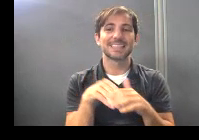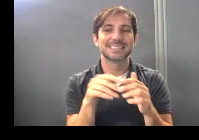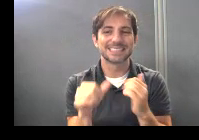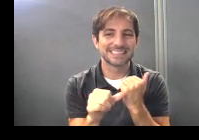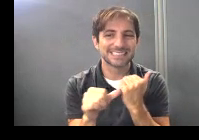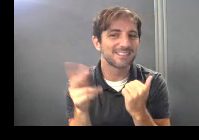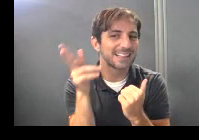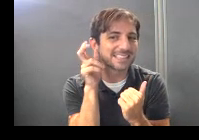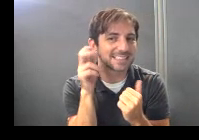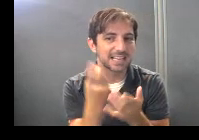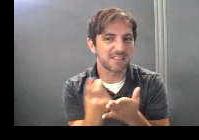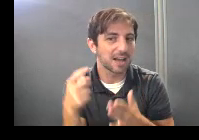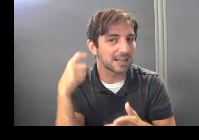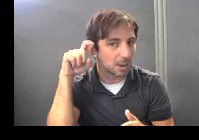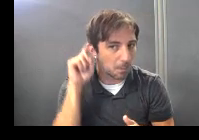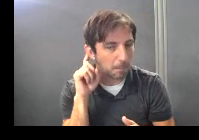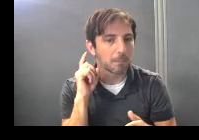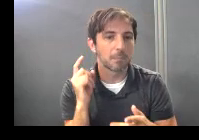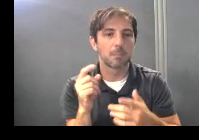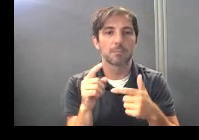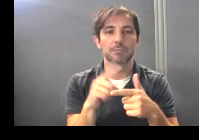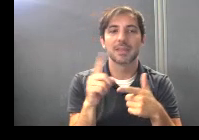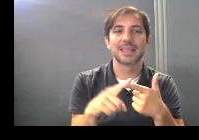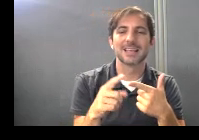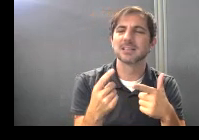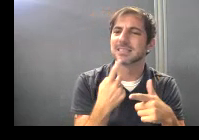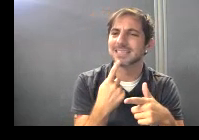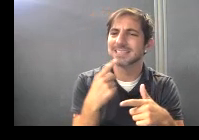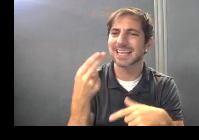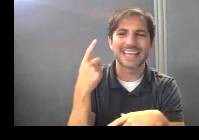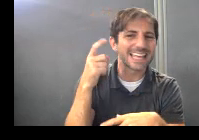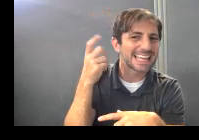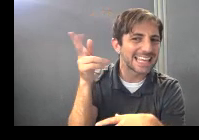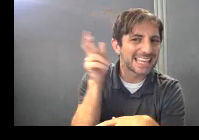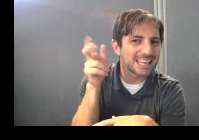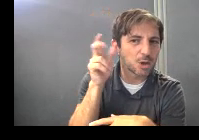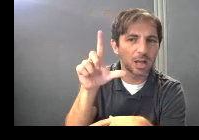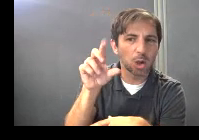I DON'T MENTION IT HERE, BUT THERE IS HEARING LOOP TECHNOLOGY WHERE YOU INSTALL THE HEARING